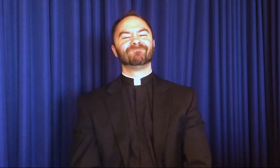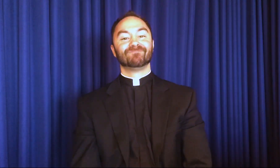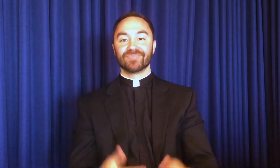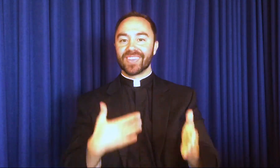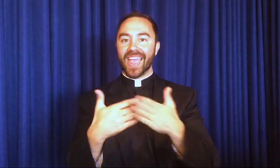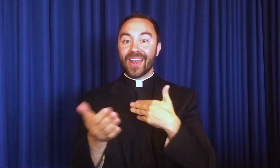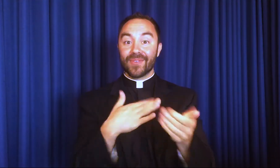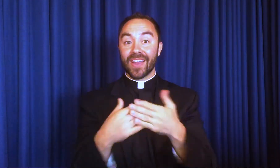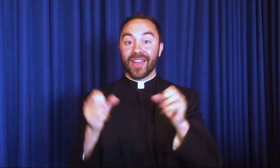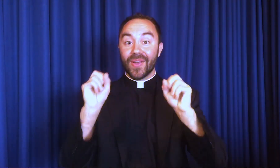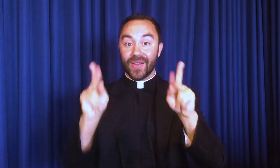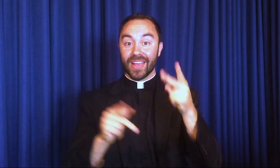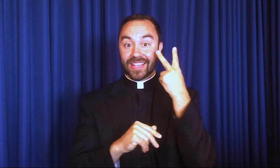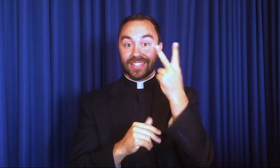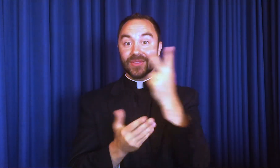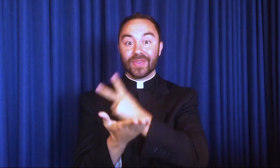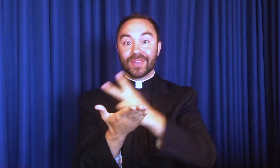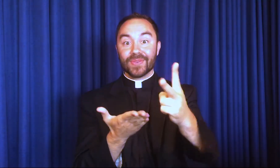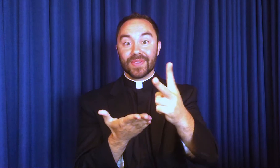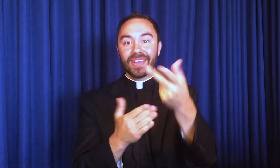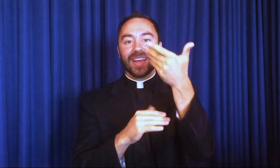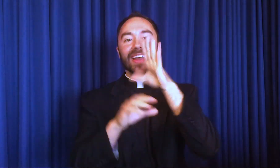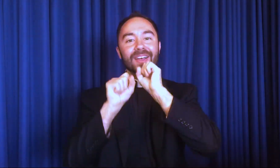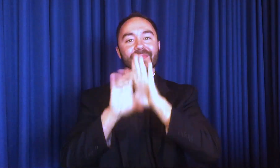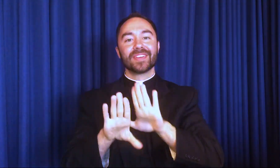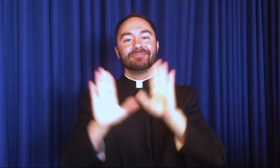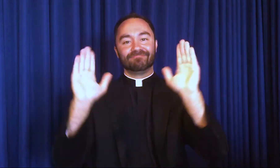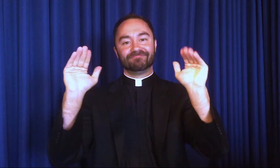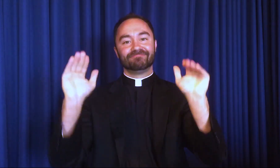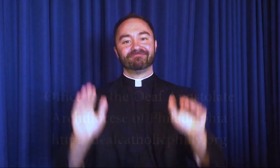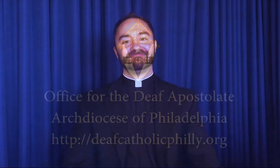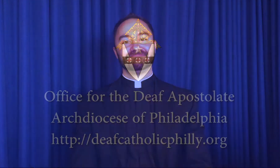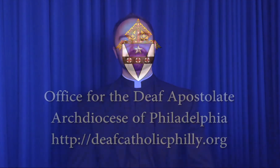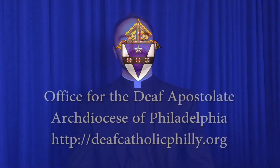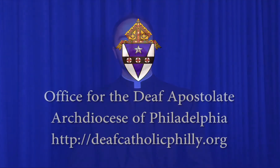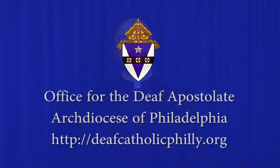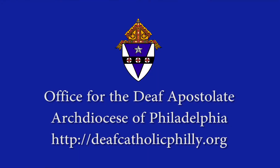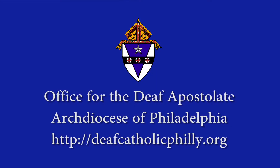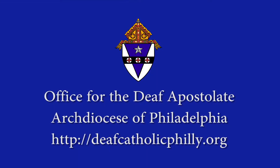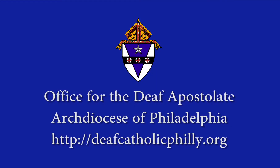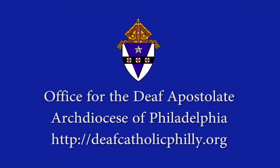All right anyway I'll see you again in two weeks. God bless you!